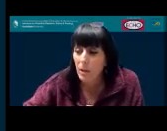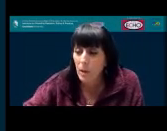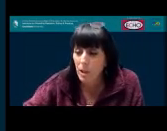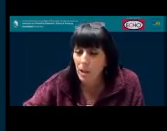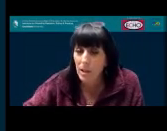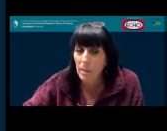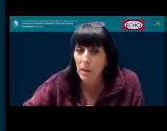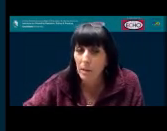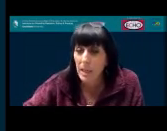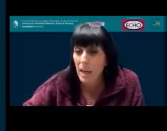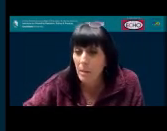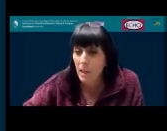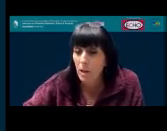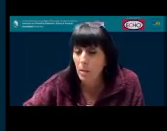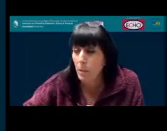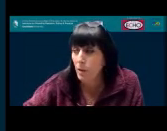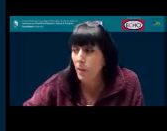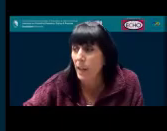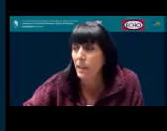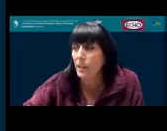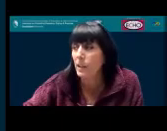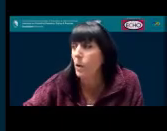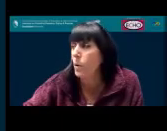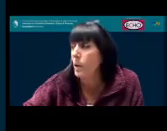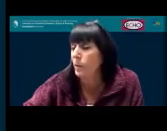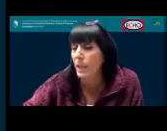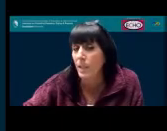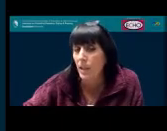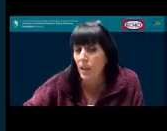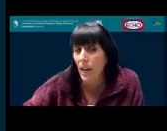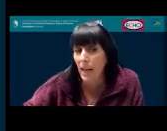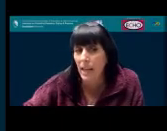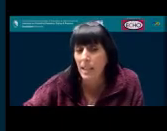question about renaming your profile or raising your hand,